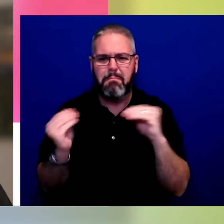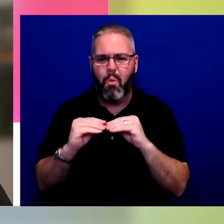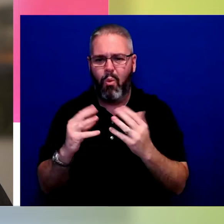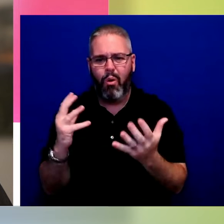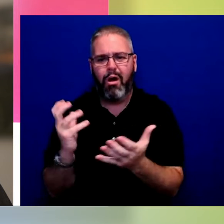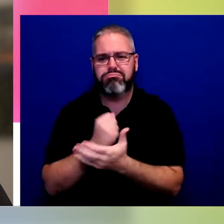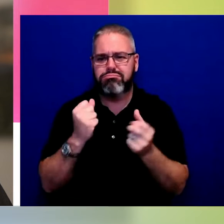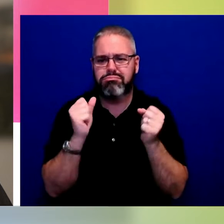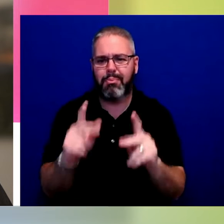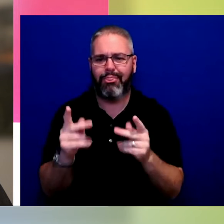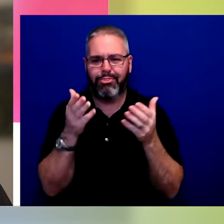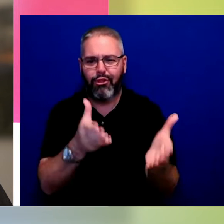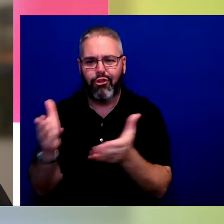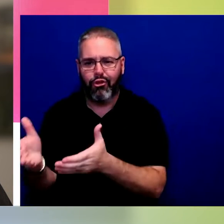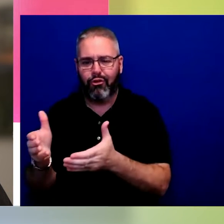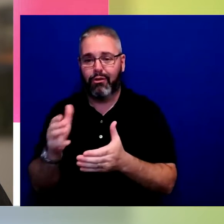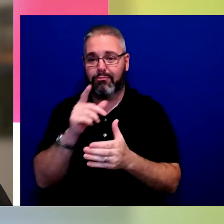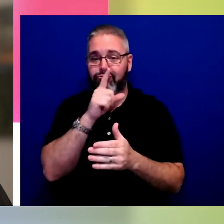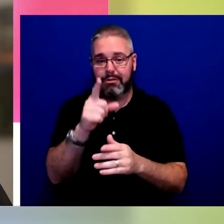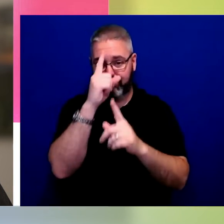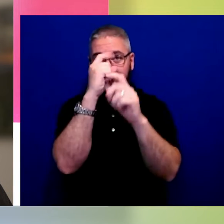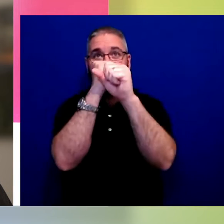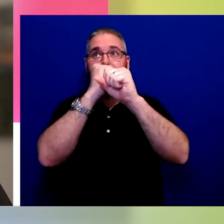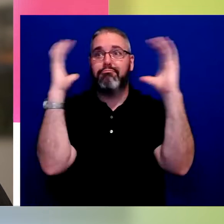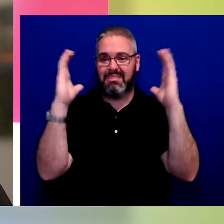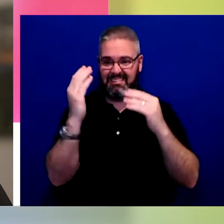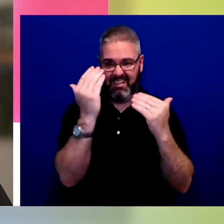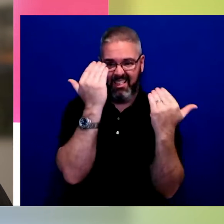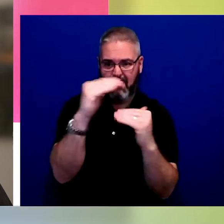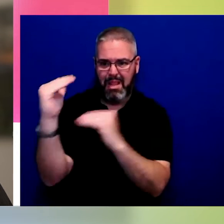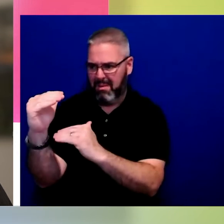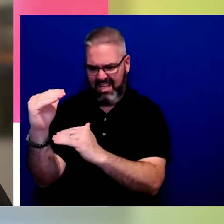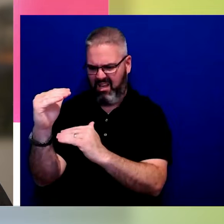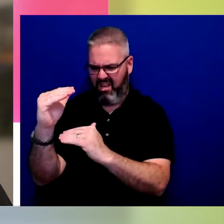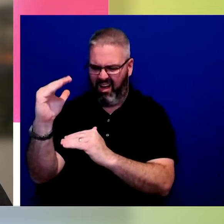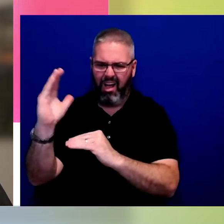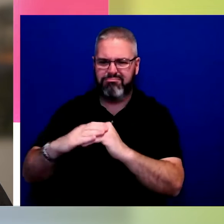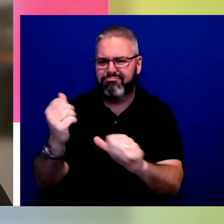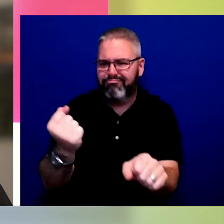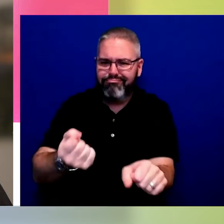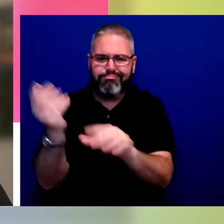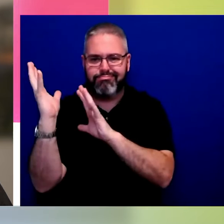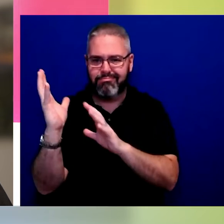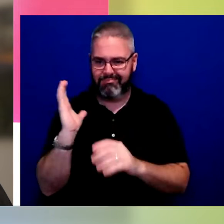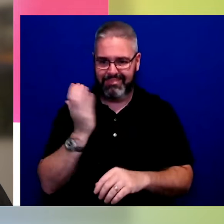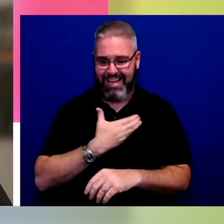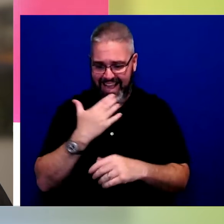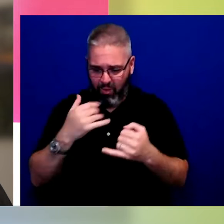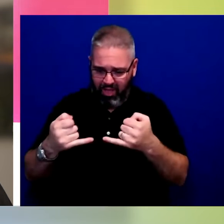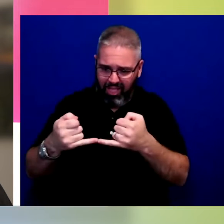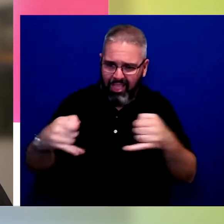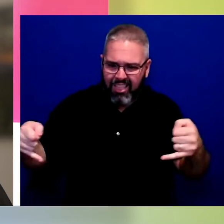is that the idea of removing limitations and expanding boundaries is universal,